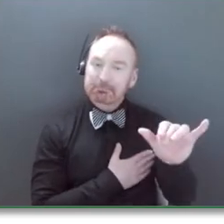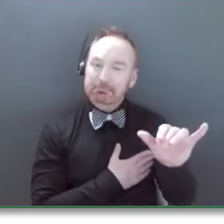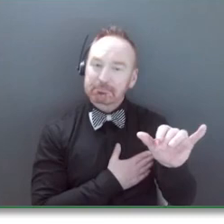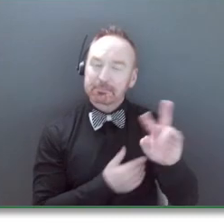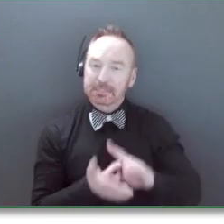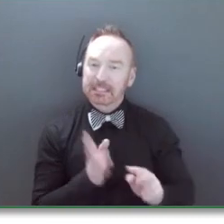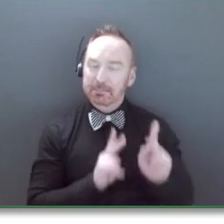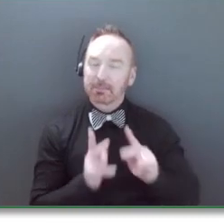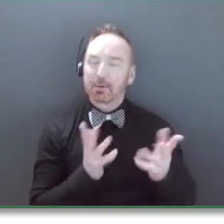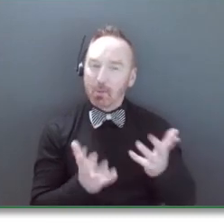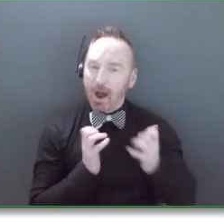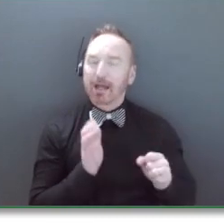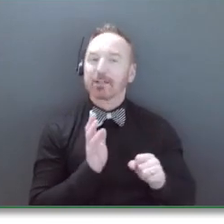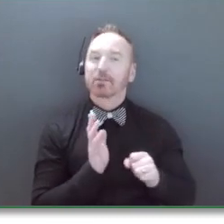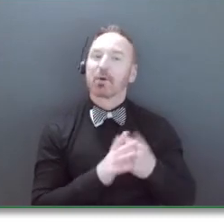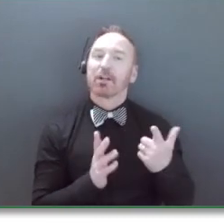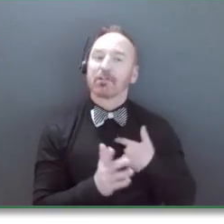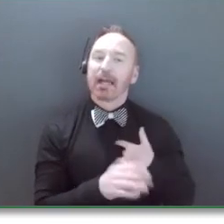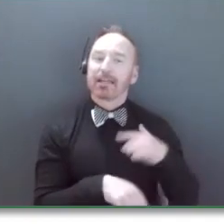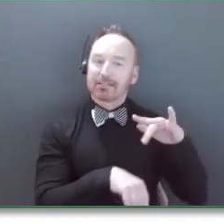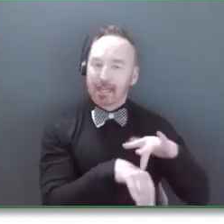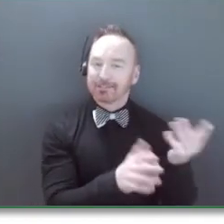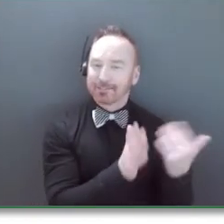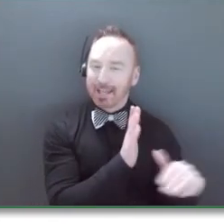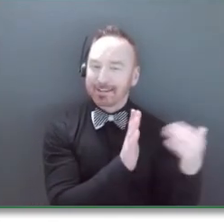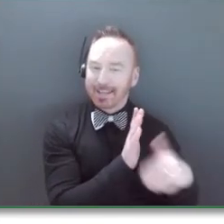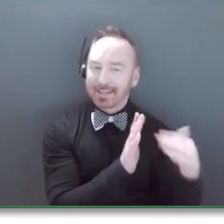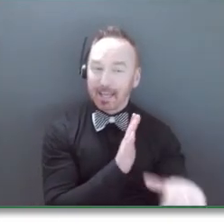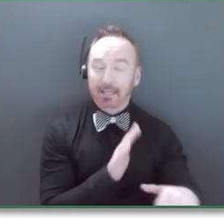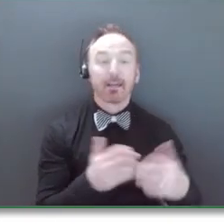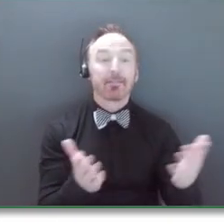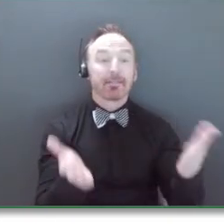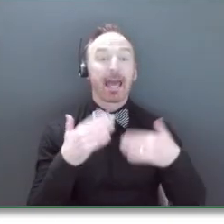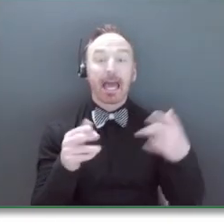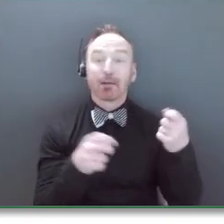And next slide please. And